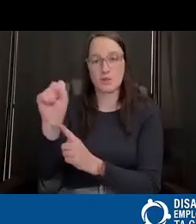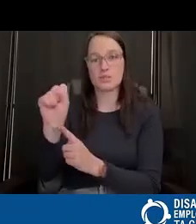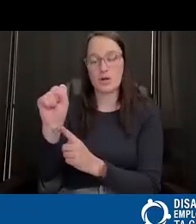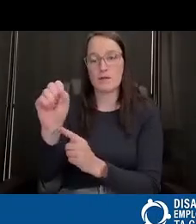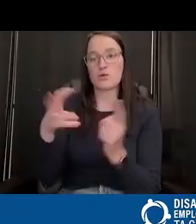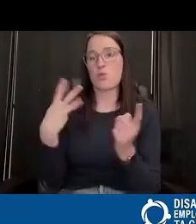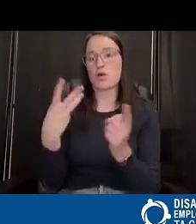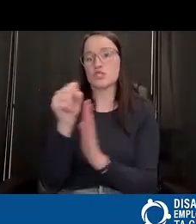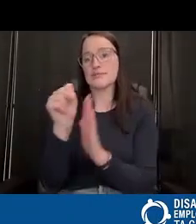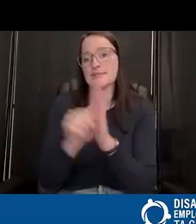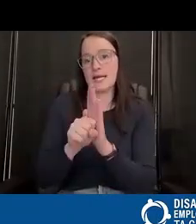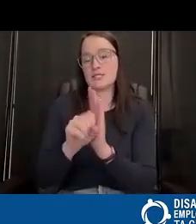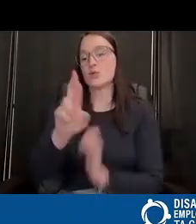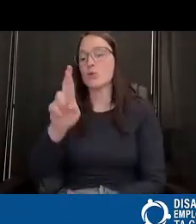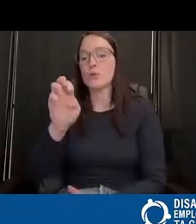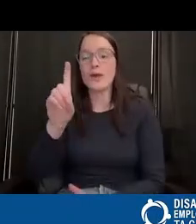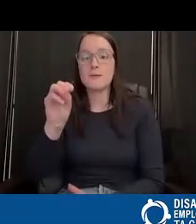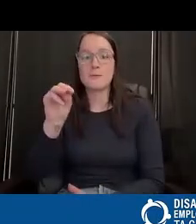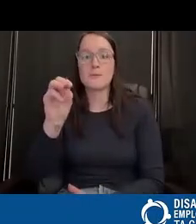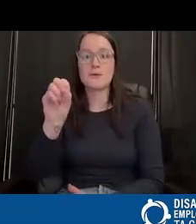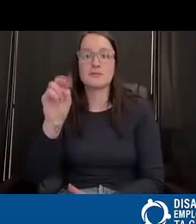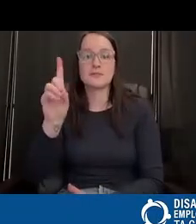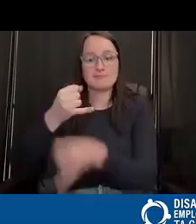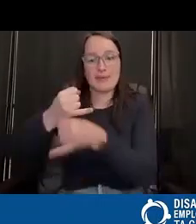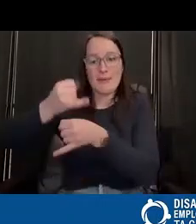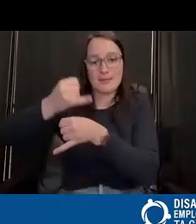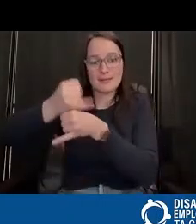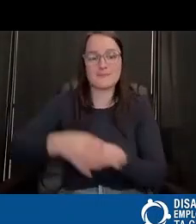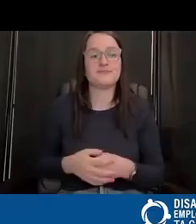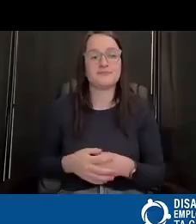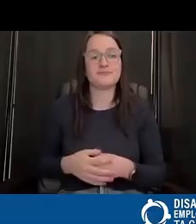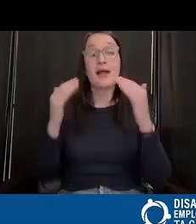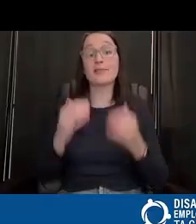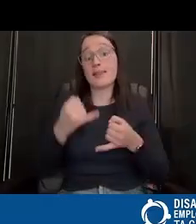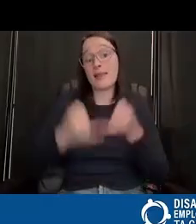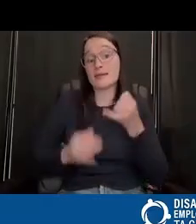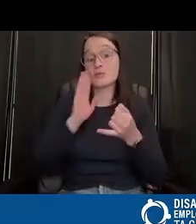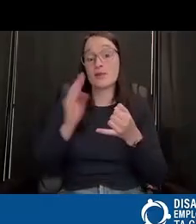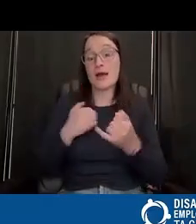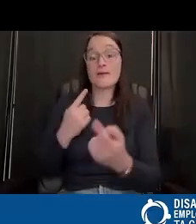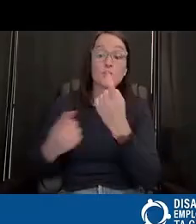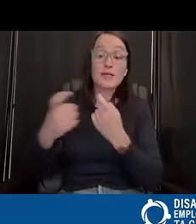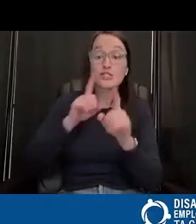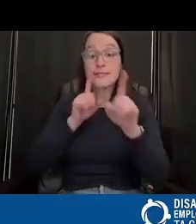And last but not least, we'll do some Q&A and have resources and closing. Um, let's go to the next